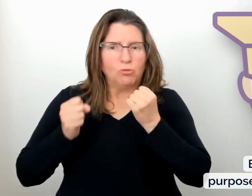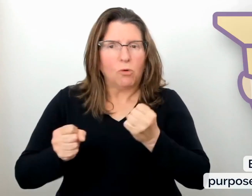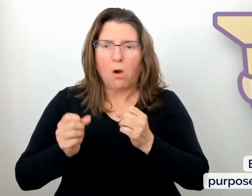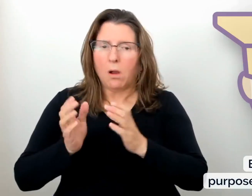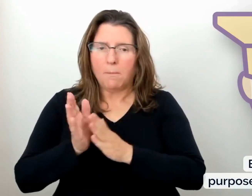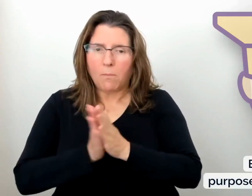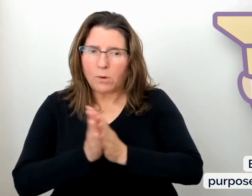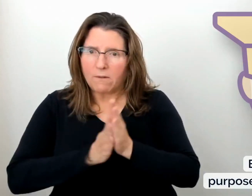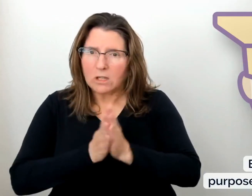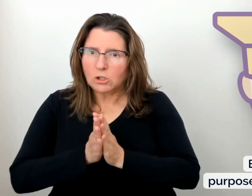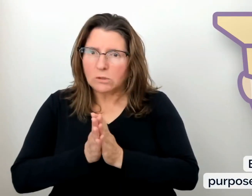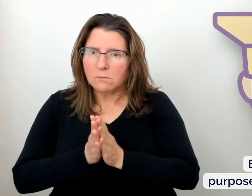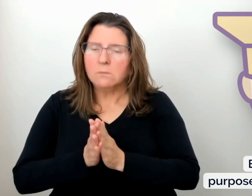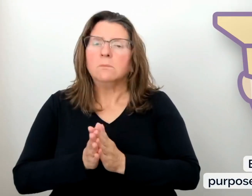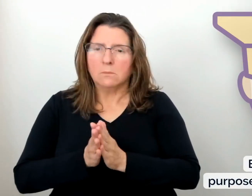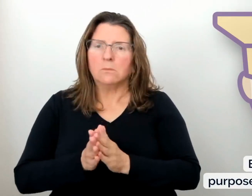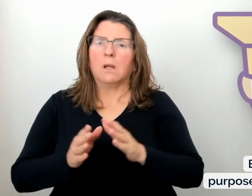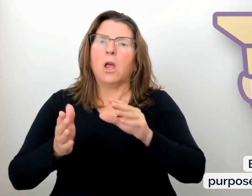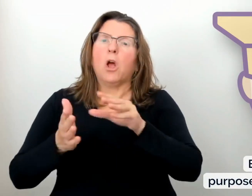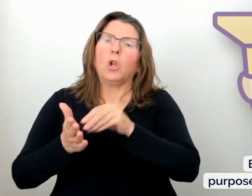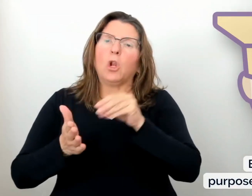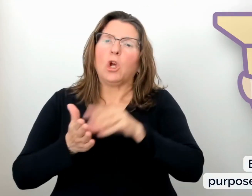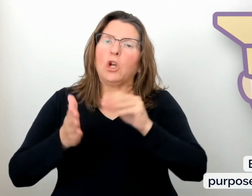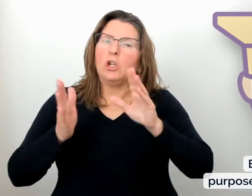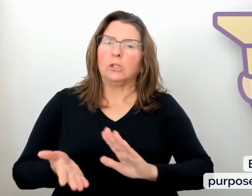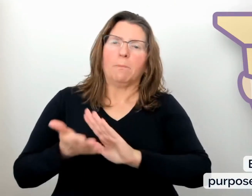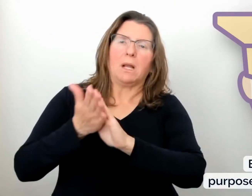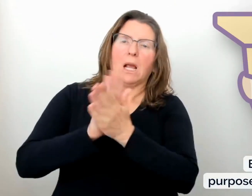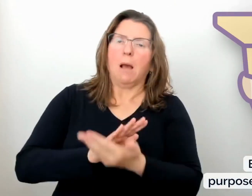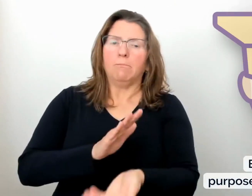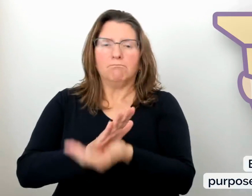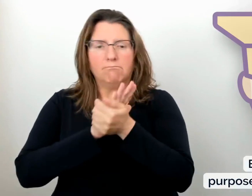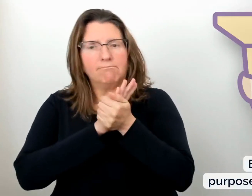If your learning design maximizes the 'engagement' principle of UDL,